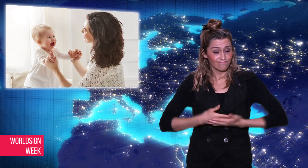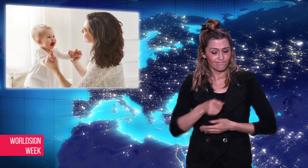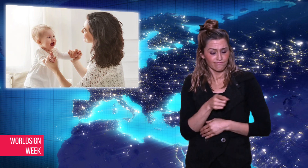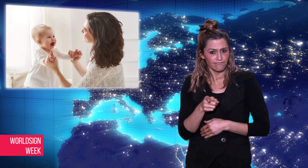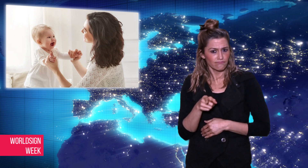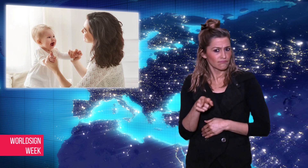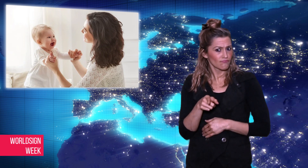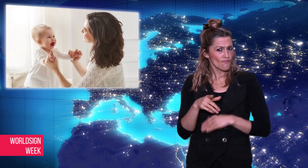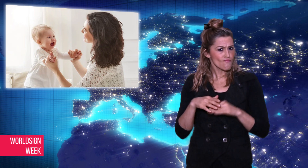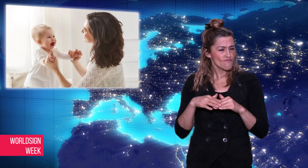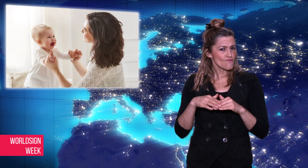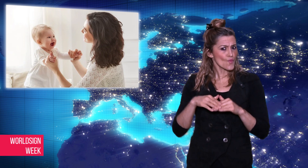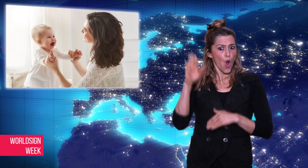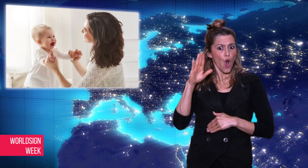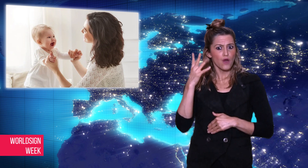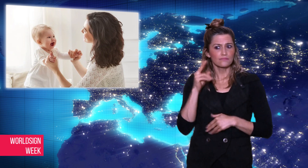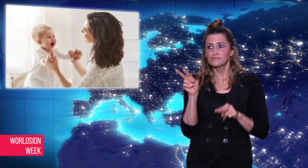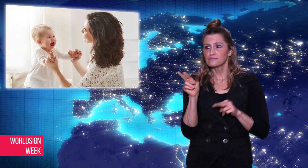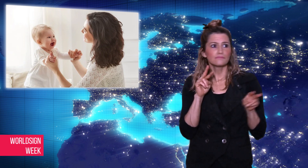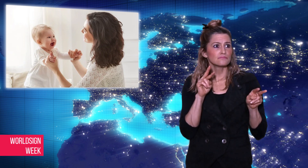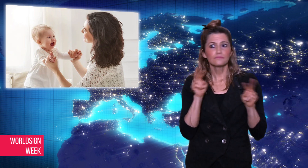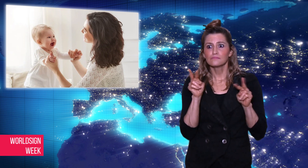12 Deaf infants.